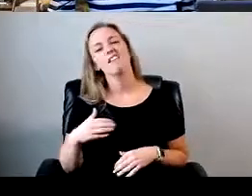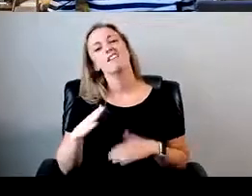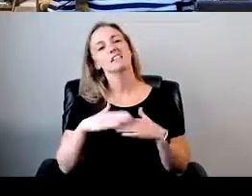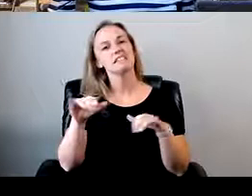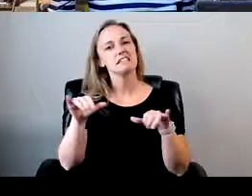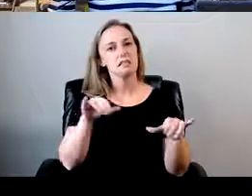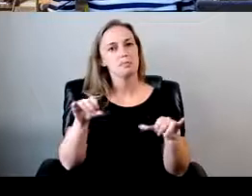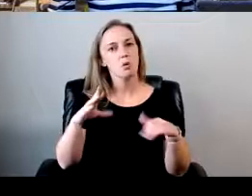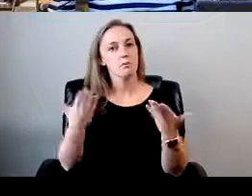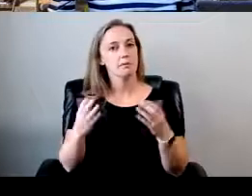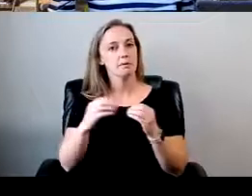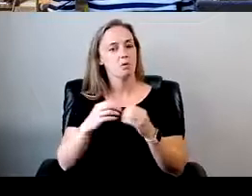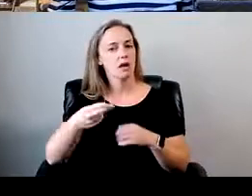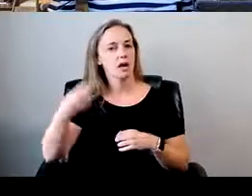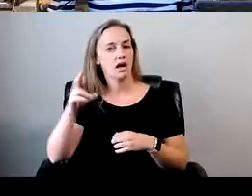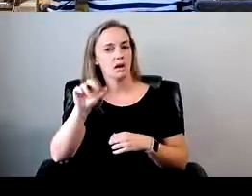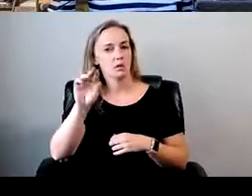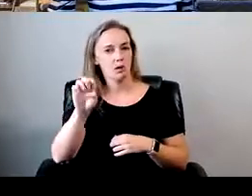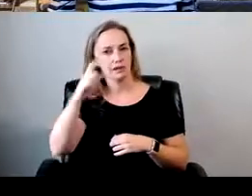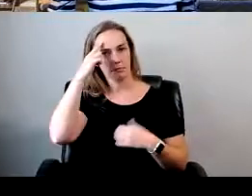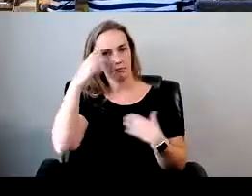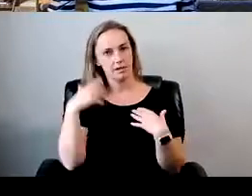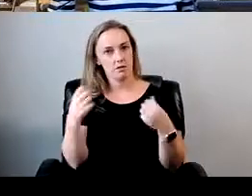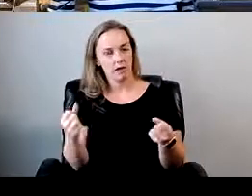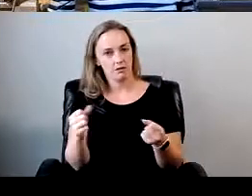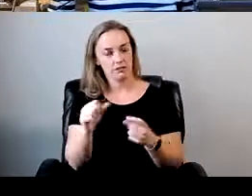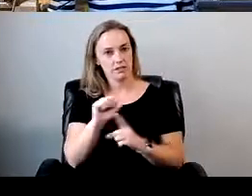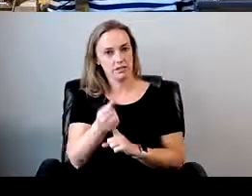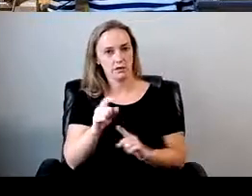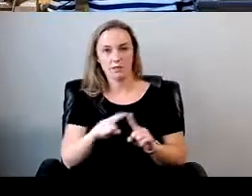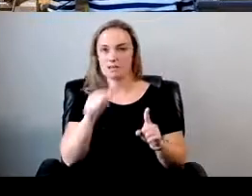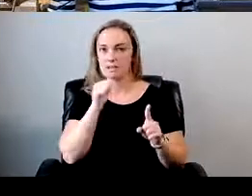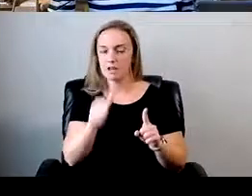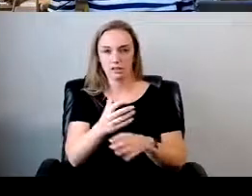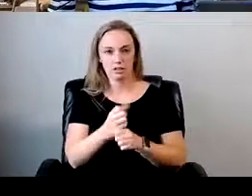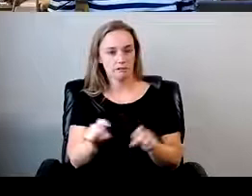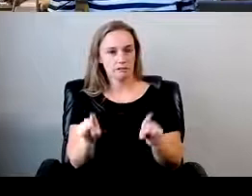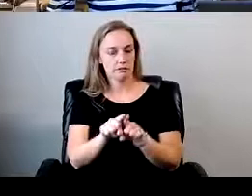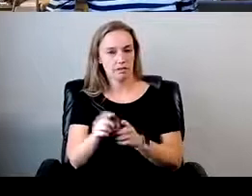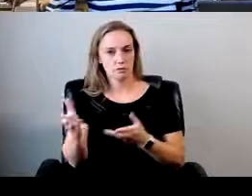of mental health conditions, but they're not getting the services. So we're gonna talk about that today and how we can address that.